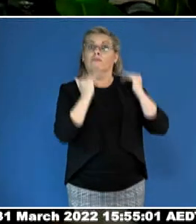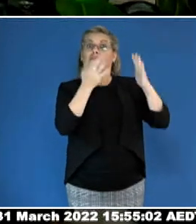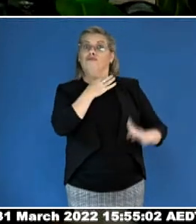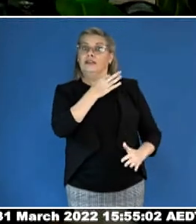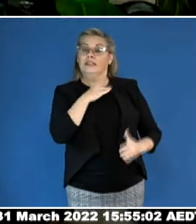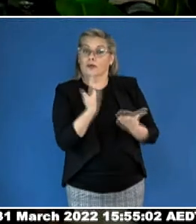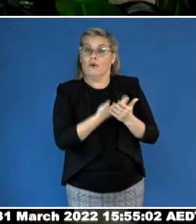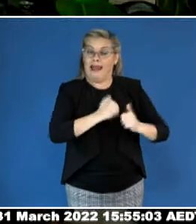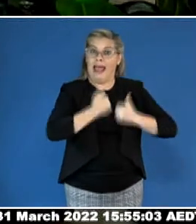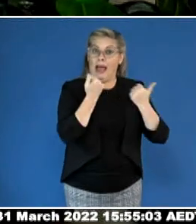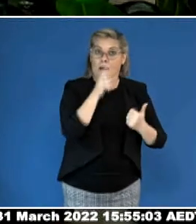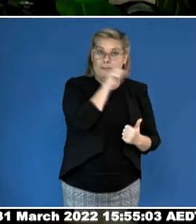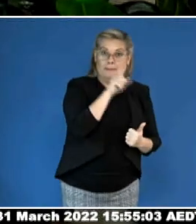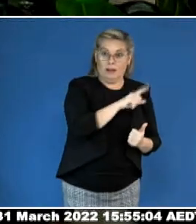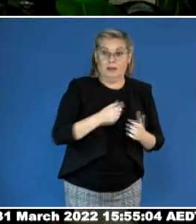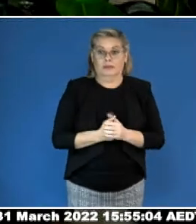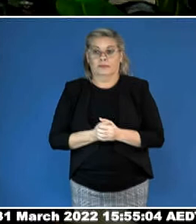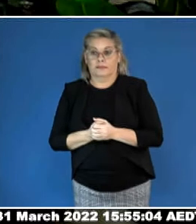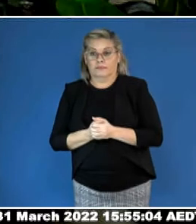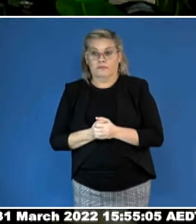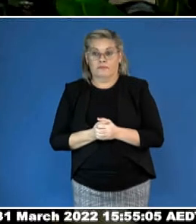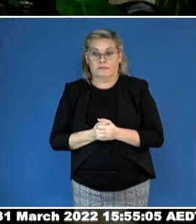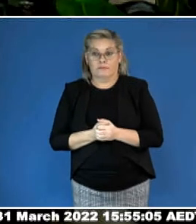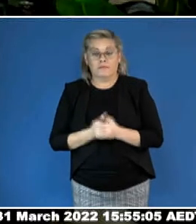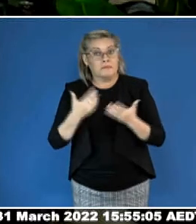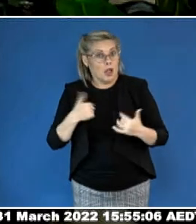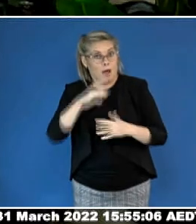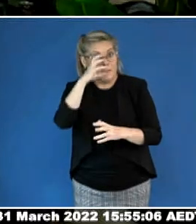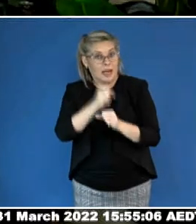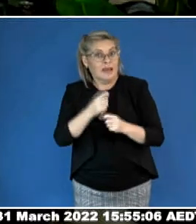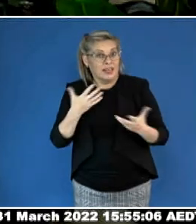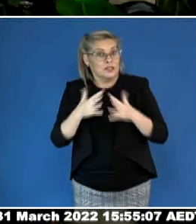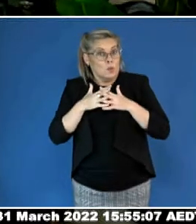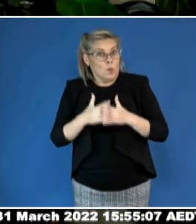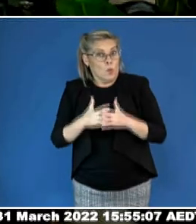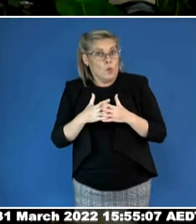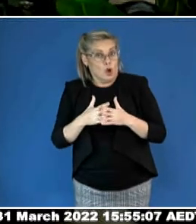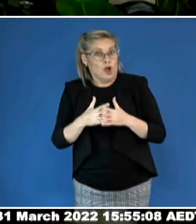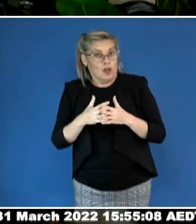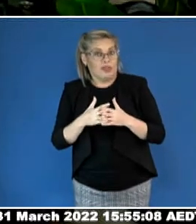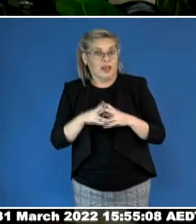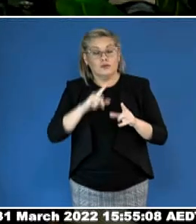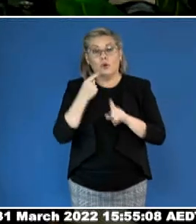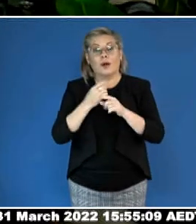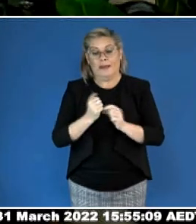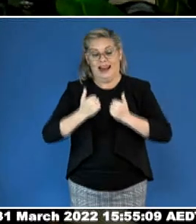So I think it might be worth spending a bit of time to revisit what Yellow Ladybugs means to our community and why we came about.